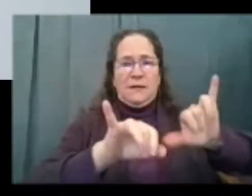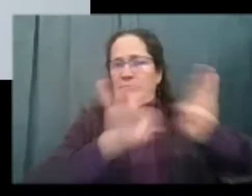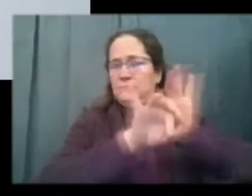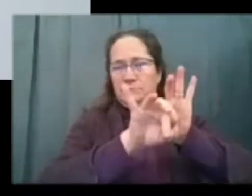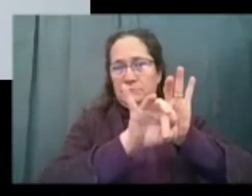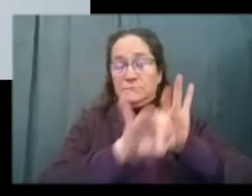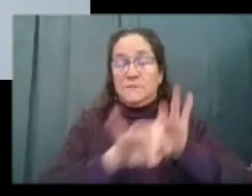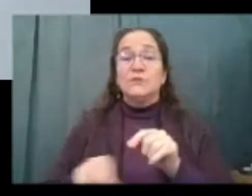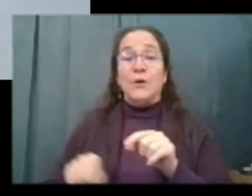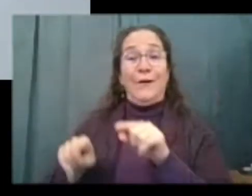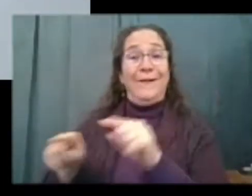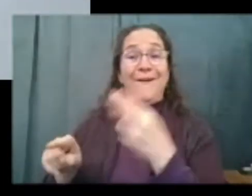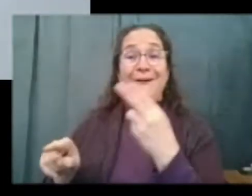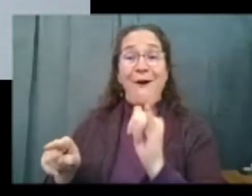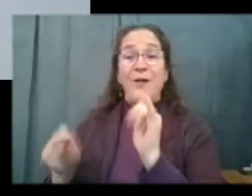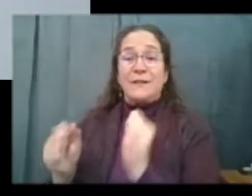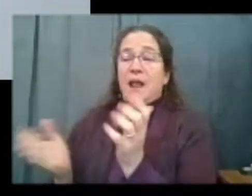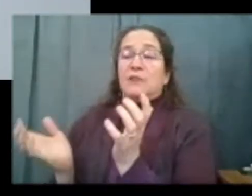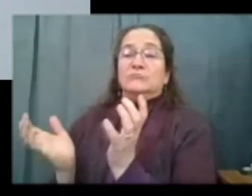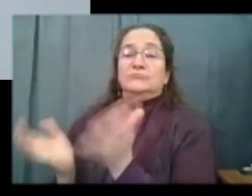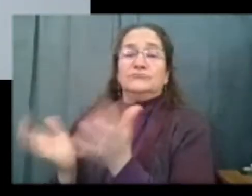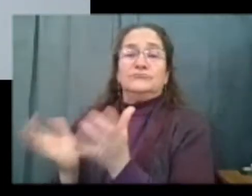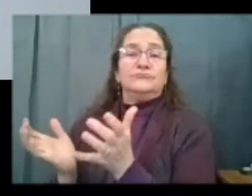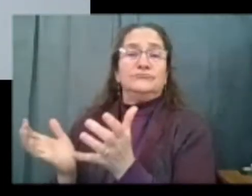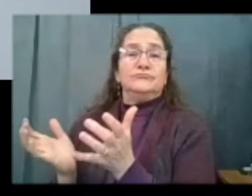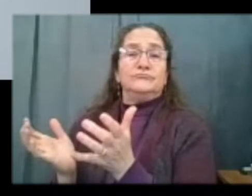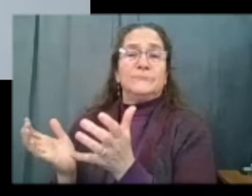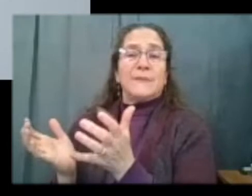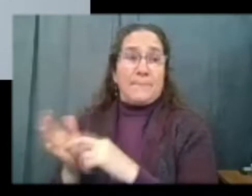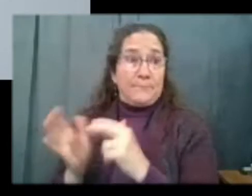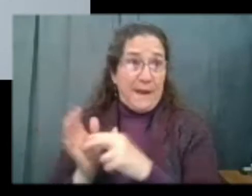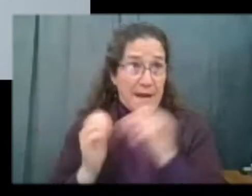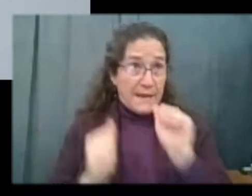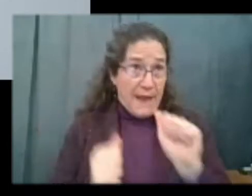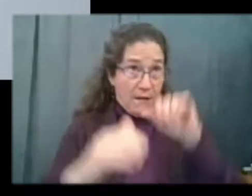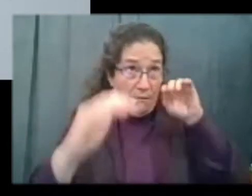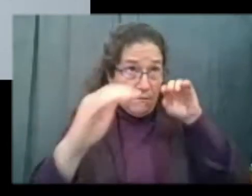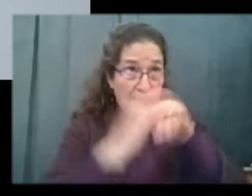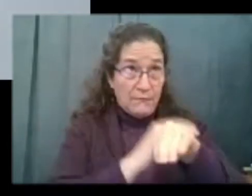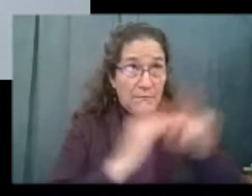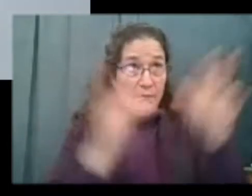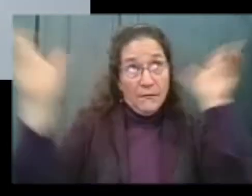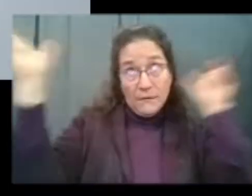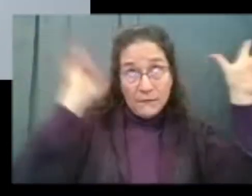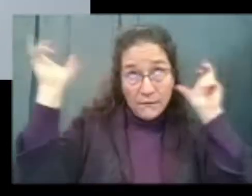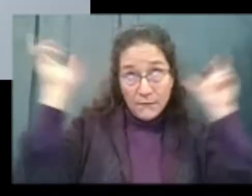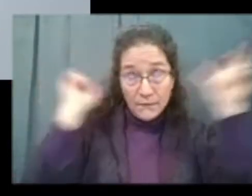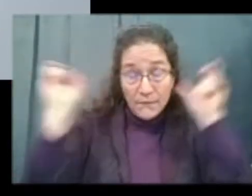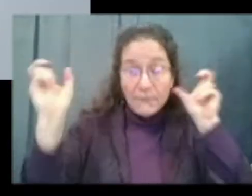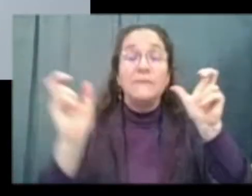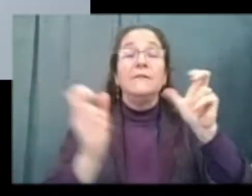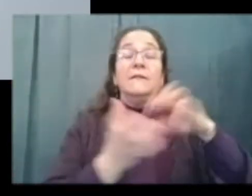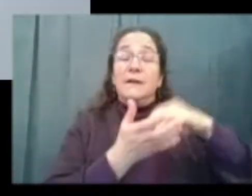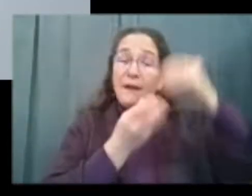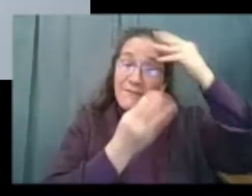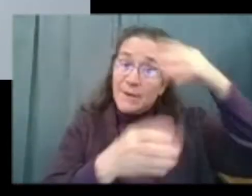Doesn't mean that they can access the information on fully auditory skills alone. They still need that sign language interpreter